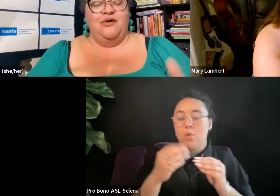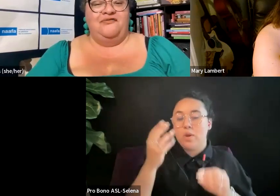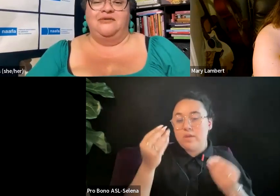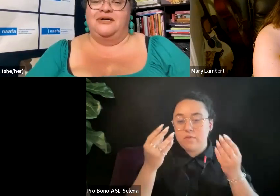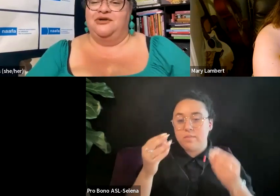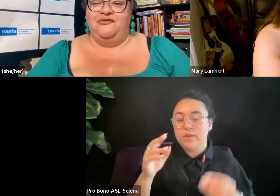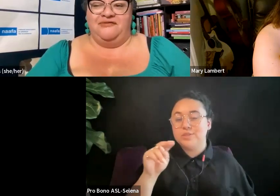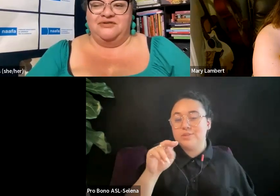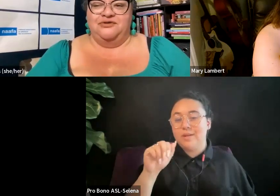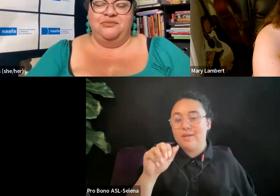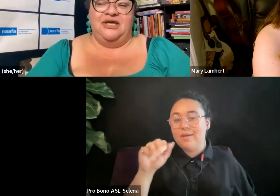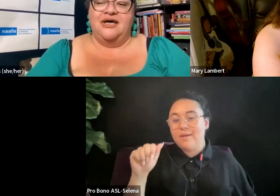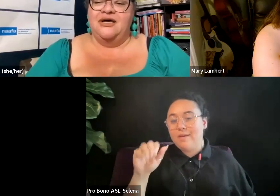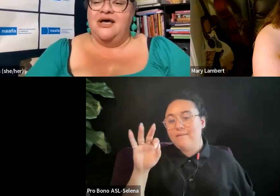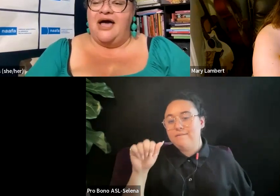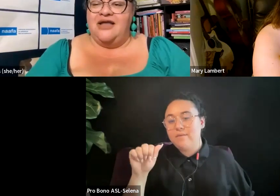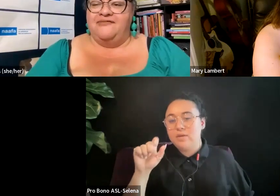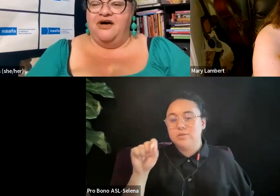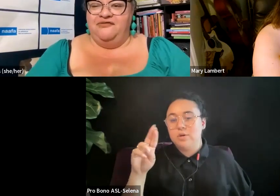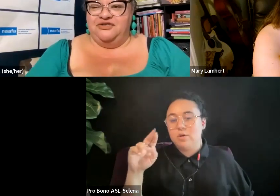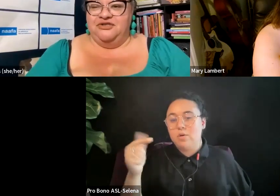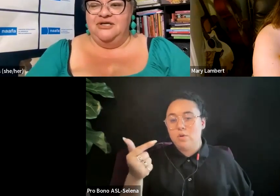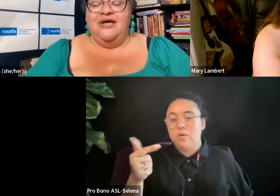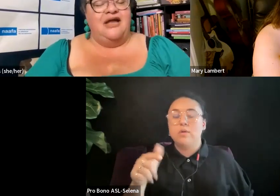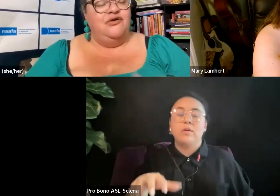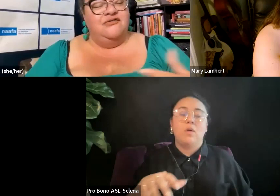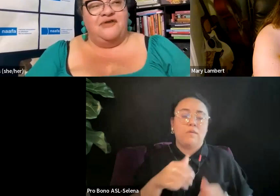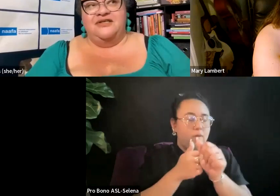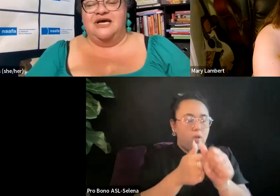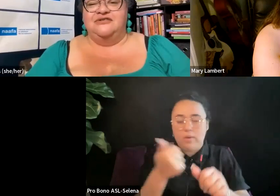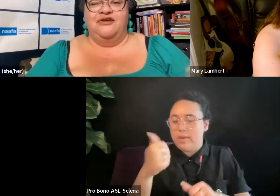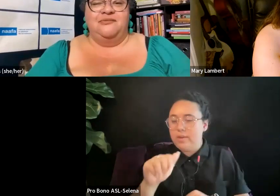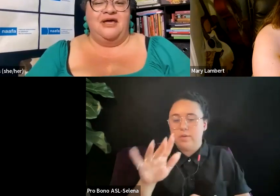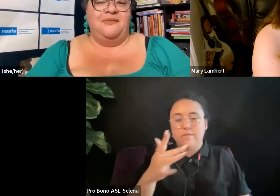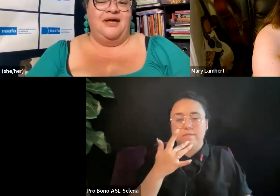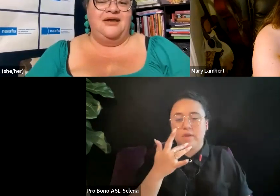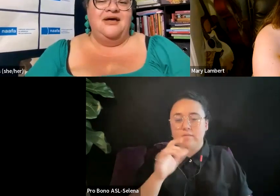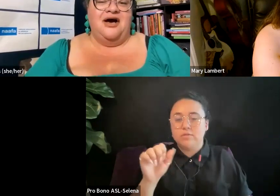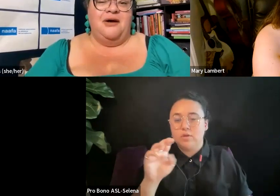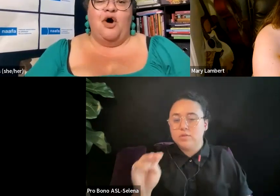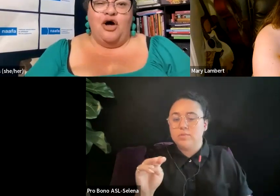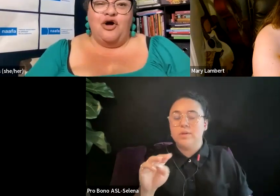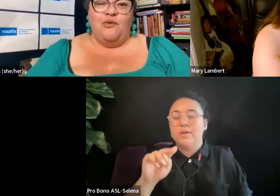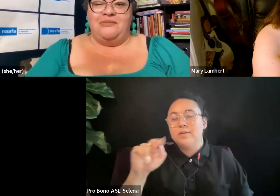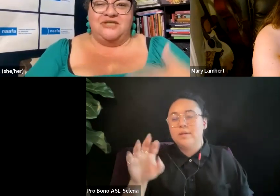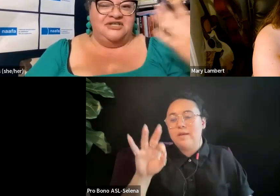or follow us on your favorite social media @NAAFAofficial and you can find the Size Freedom Campaign on our website.